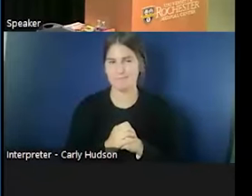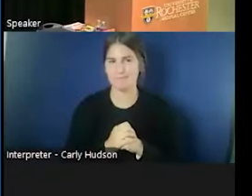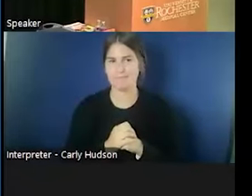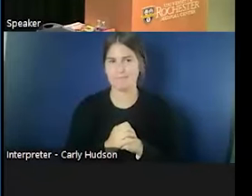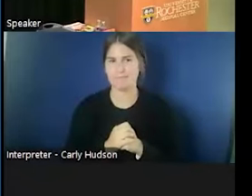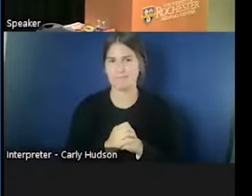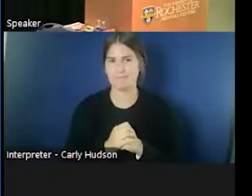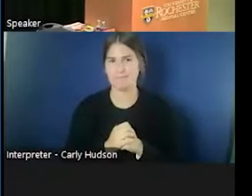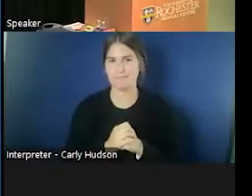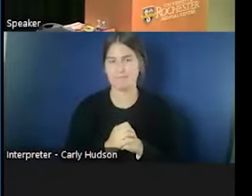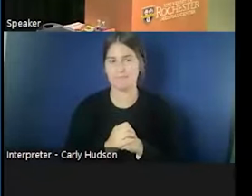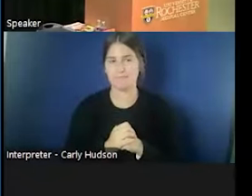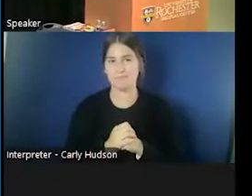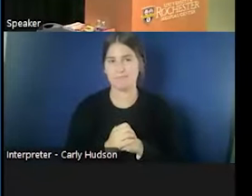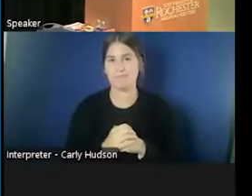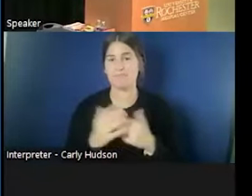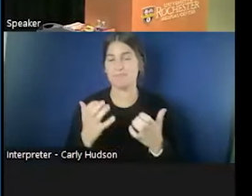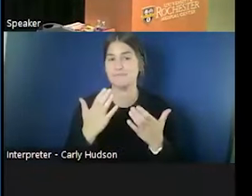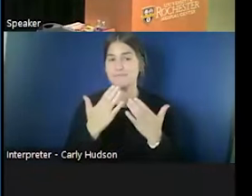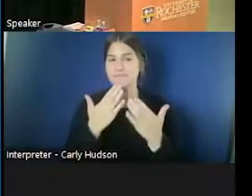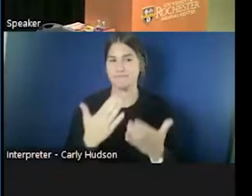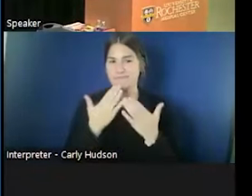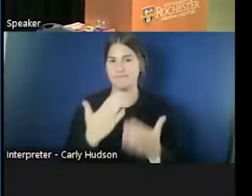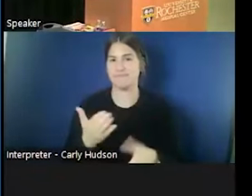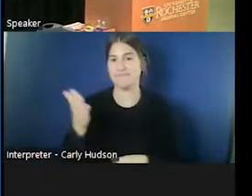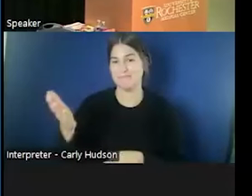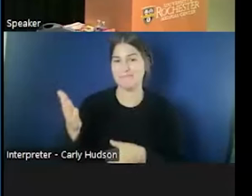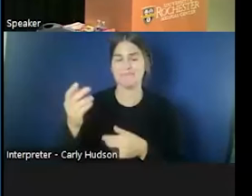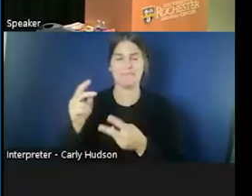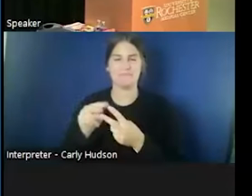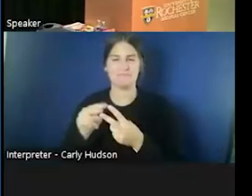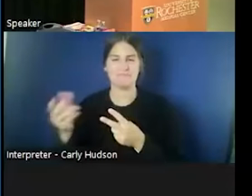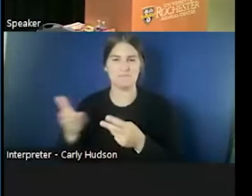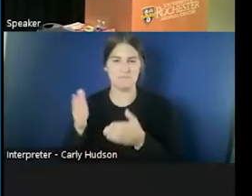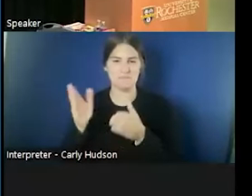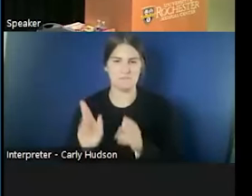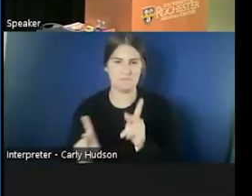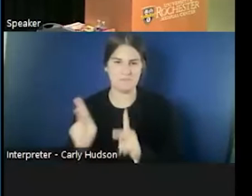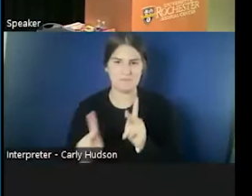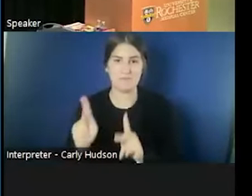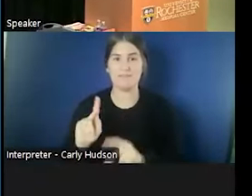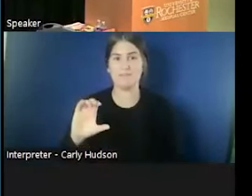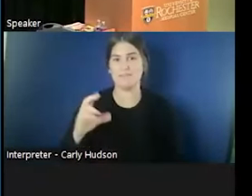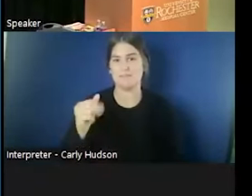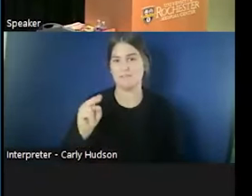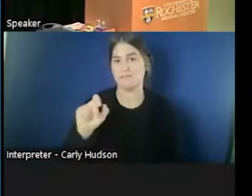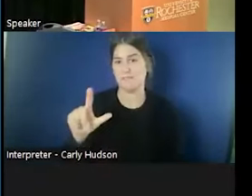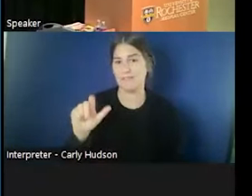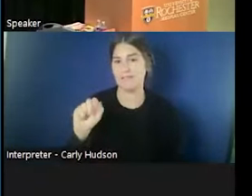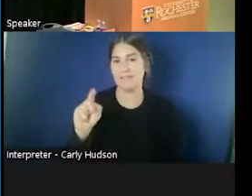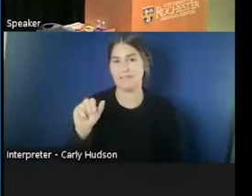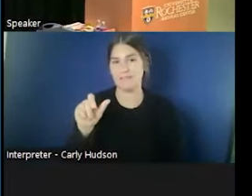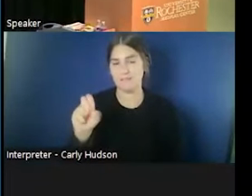definitely thank Dr Alvarez I see Dr Cupertino here um Chanel Anderson urmc most importantly